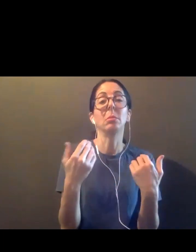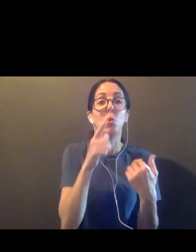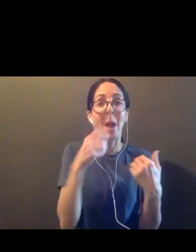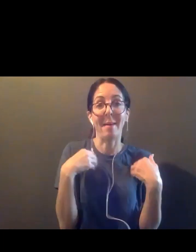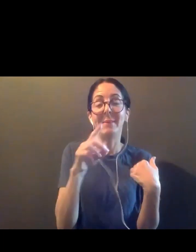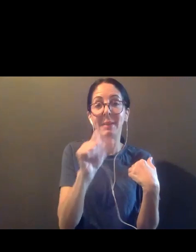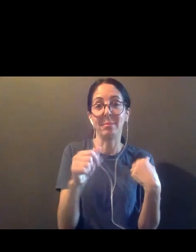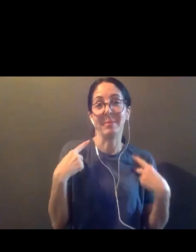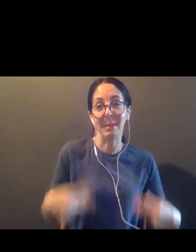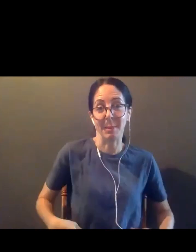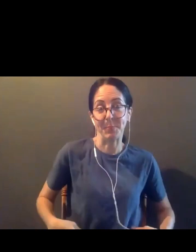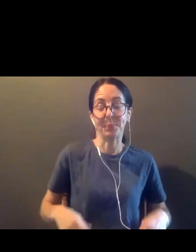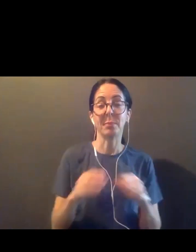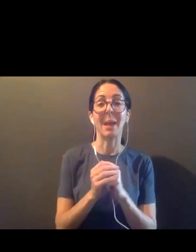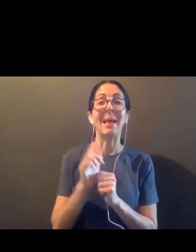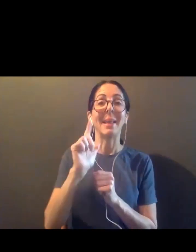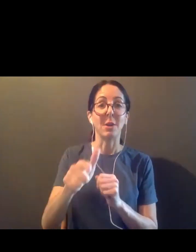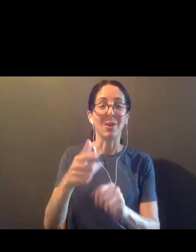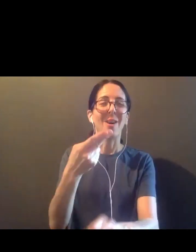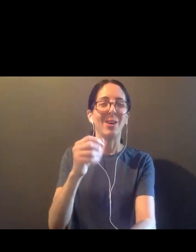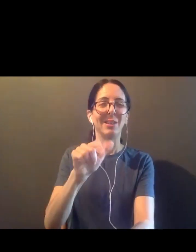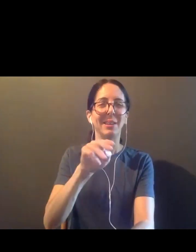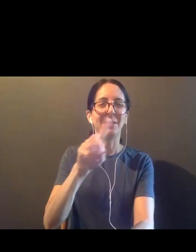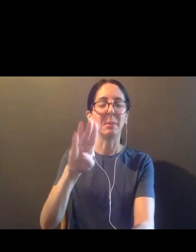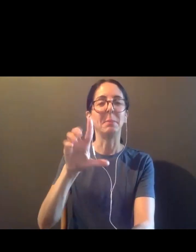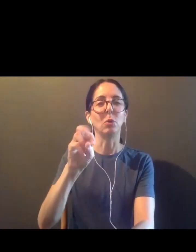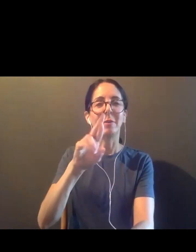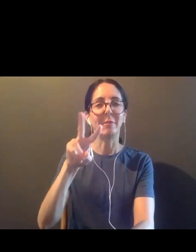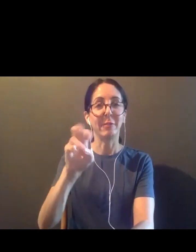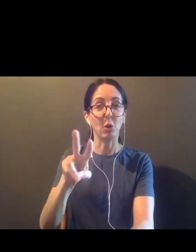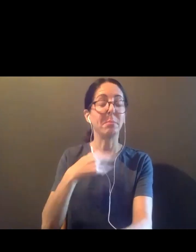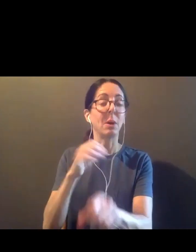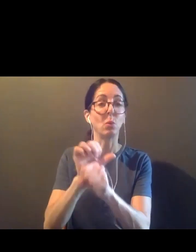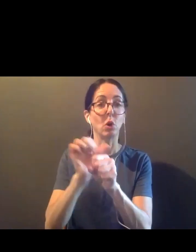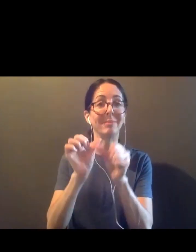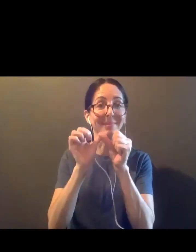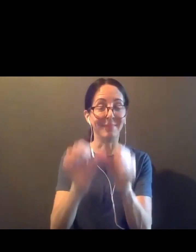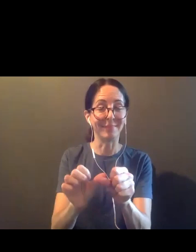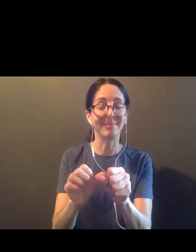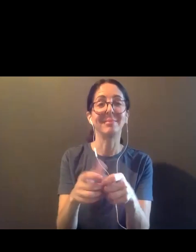And then later at Holland Bloorview my work continued as a Research Coordinator and Scientific Writer.